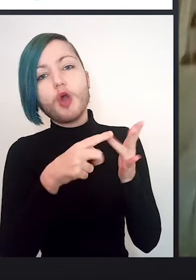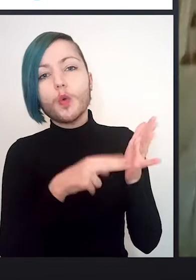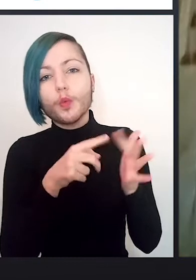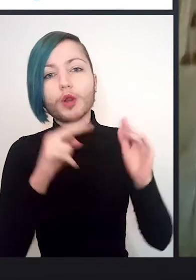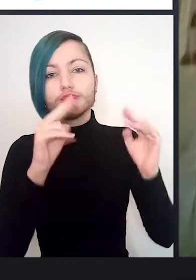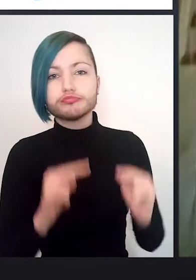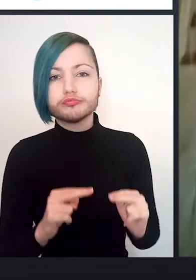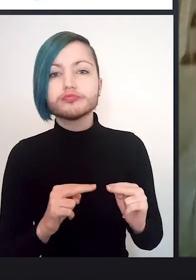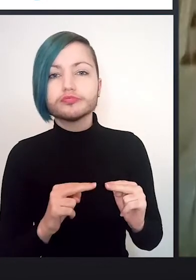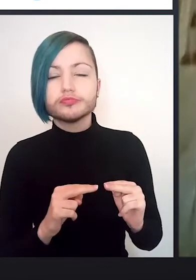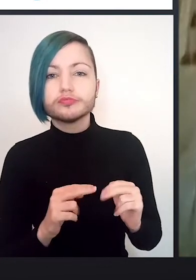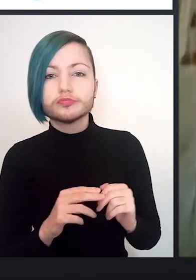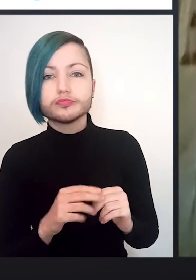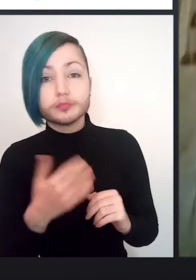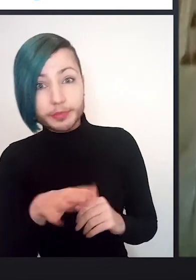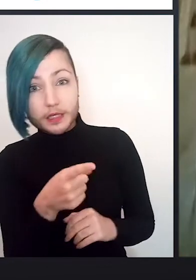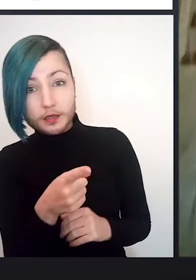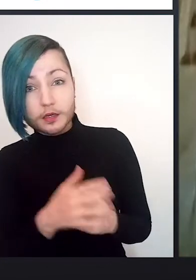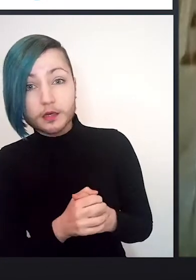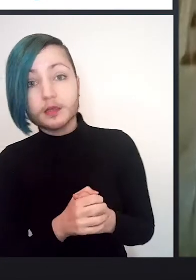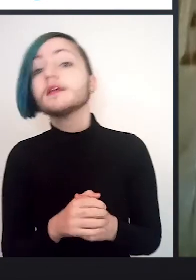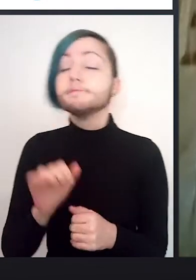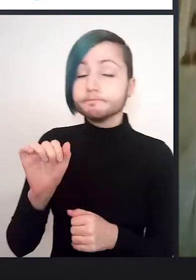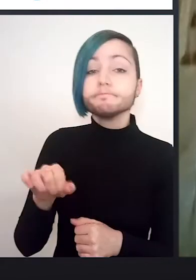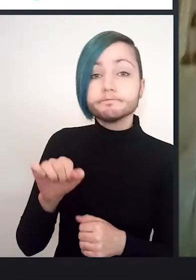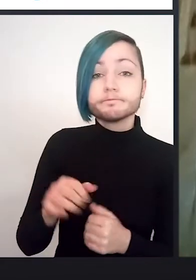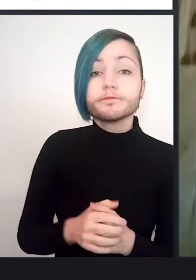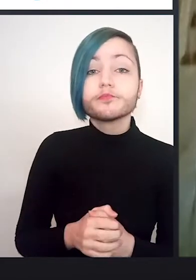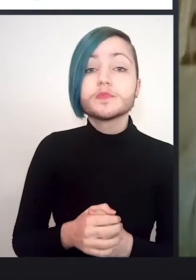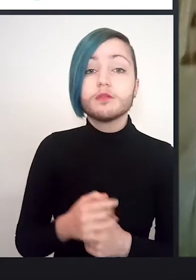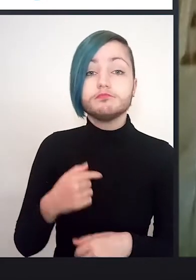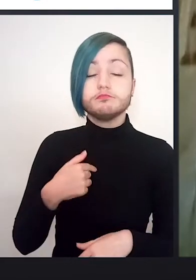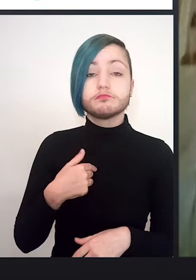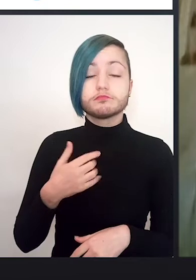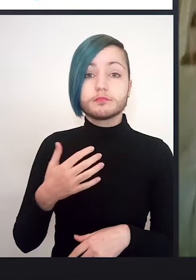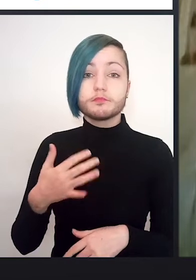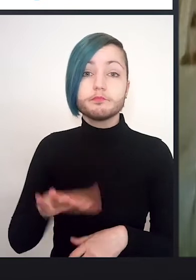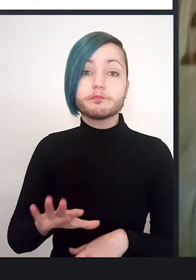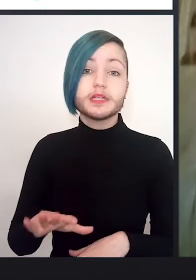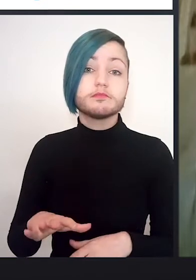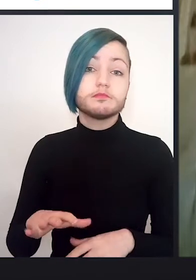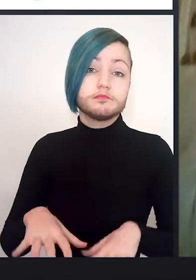Yes, I did. So at the same time when I started the oestrogen